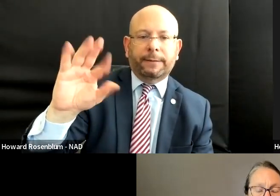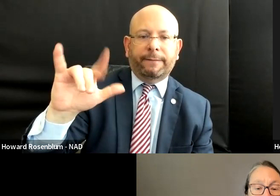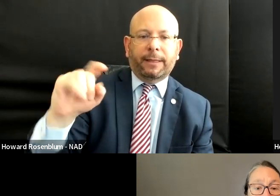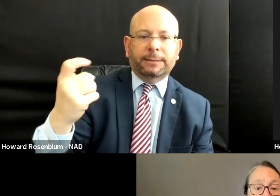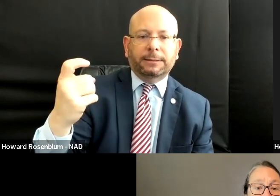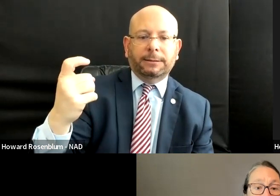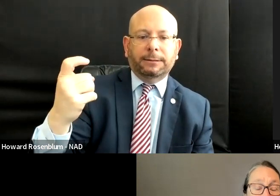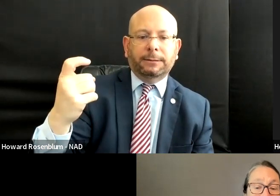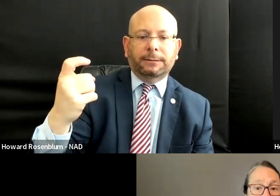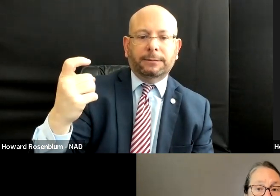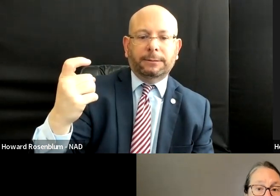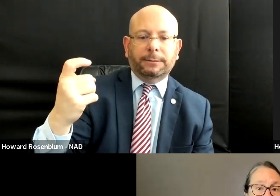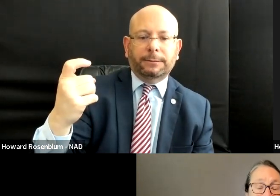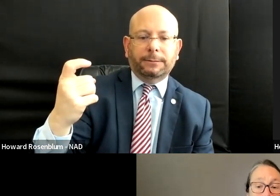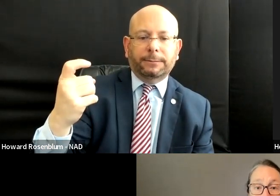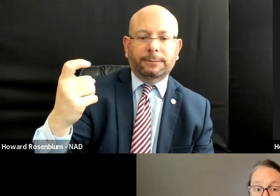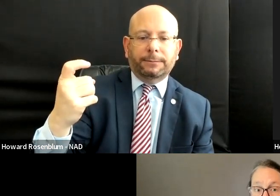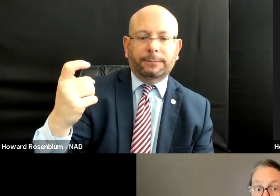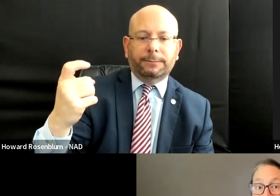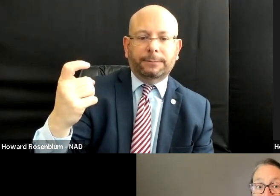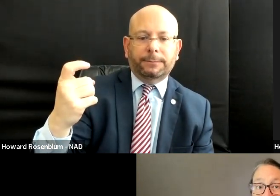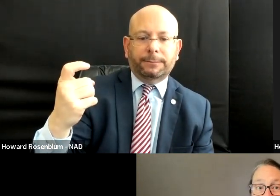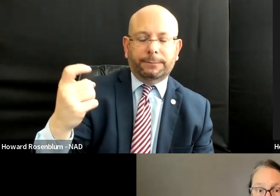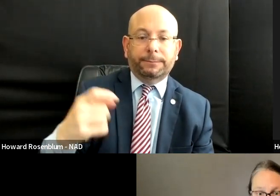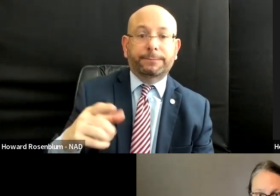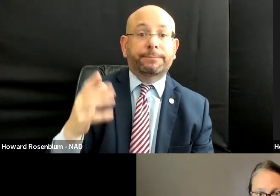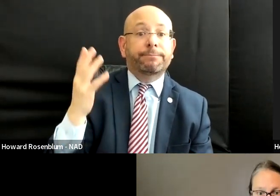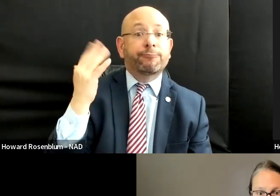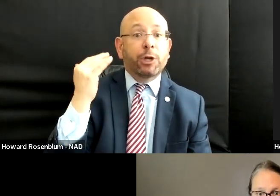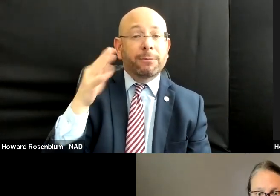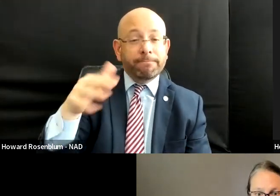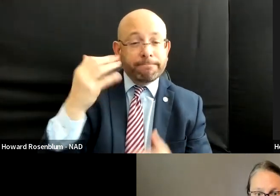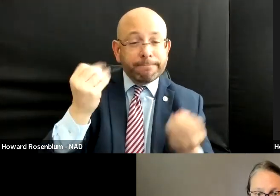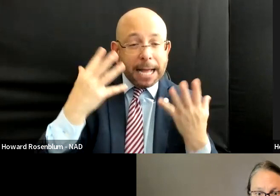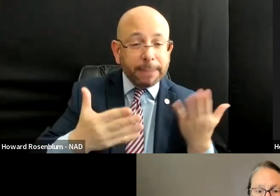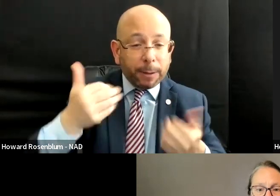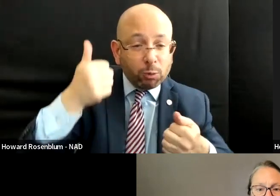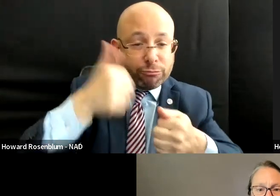you remember when NDCO was